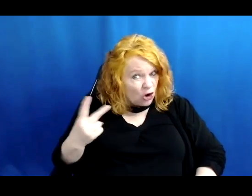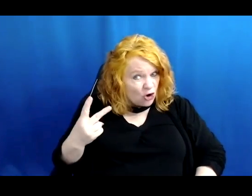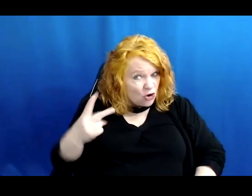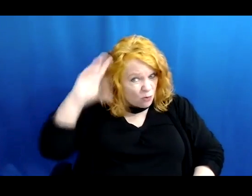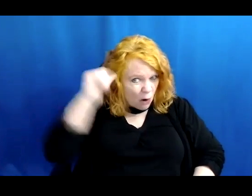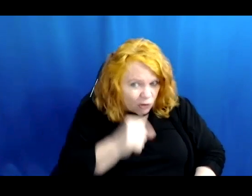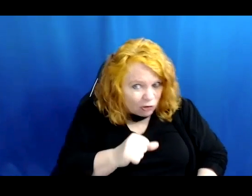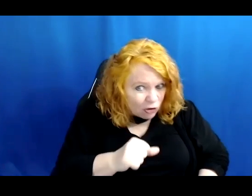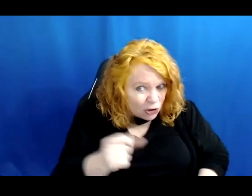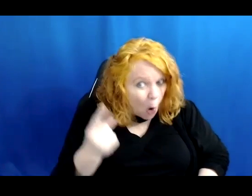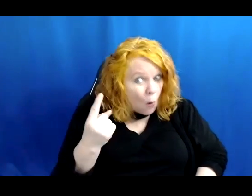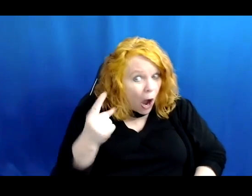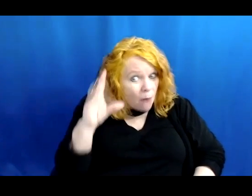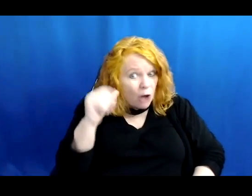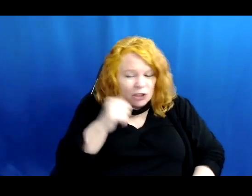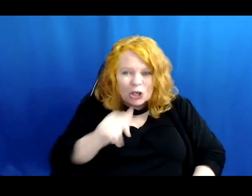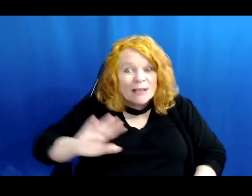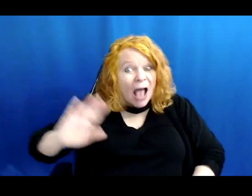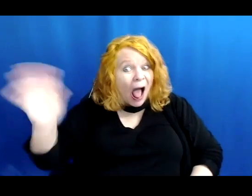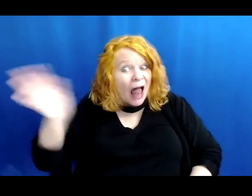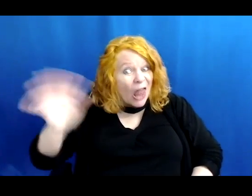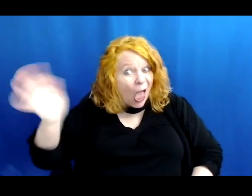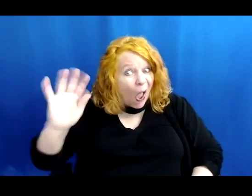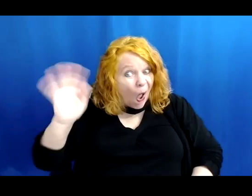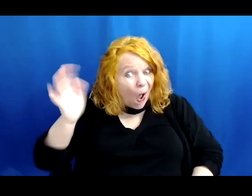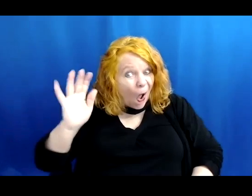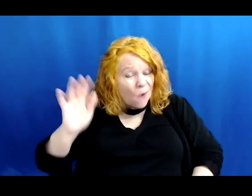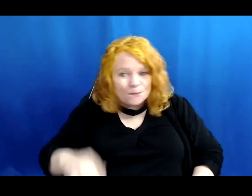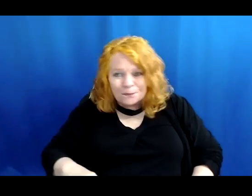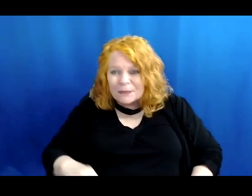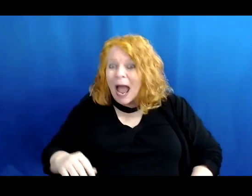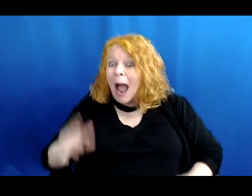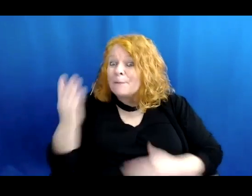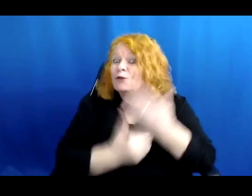One. Hello, I am waving with my arm and hand